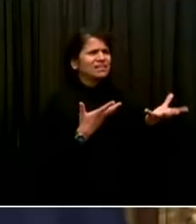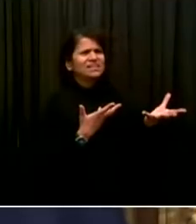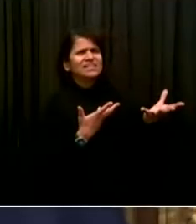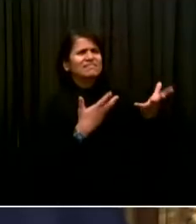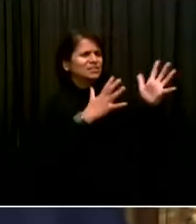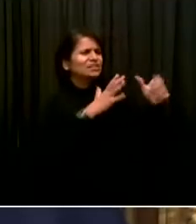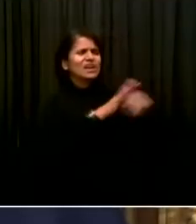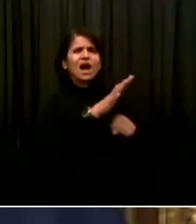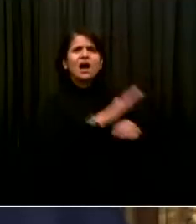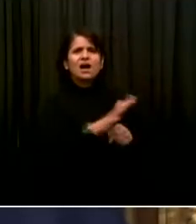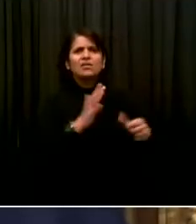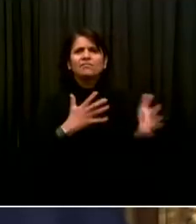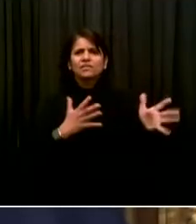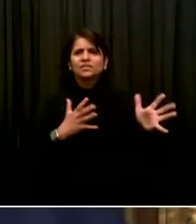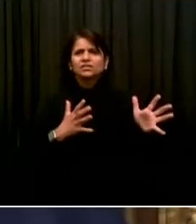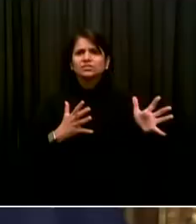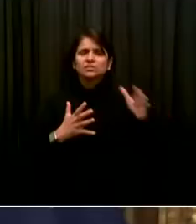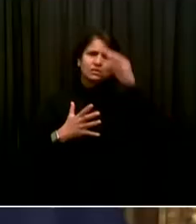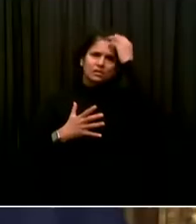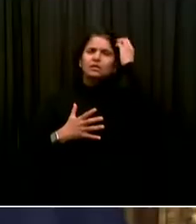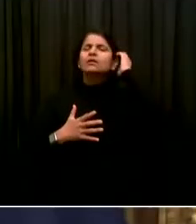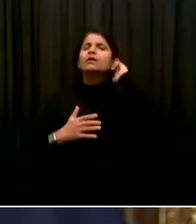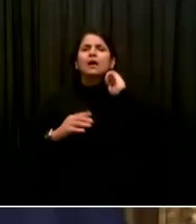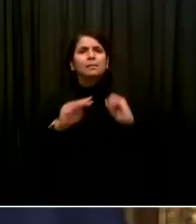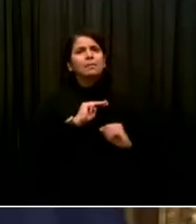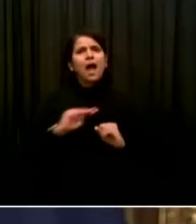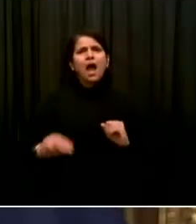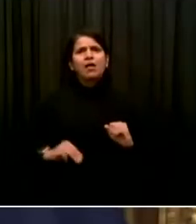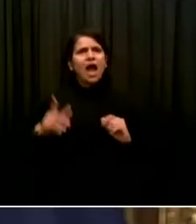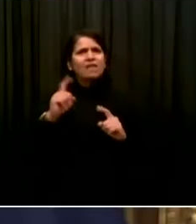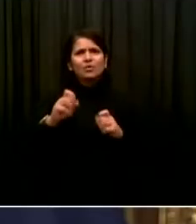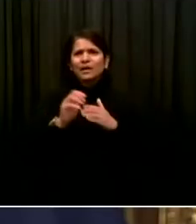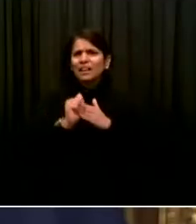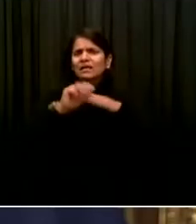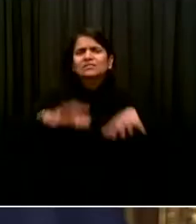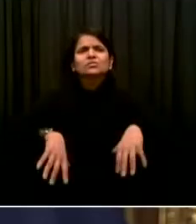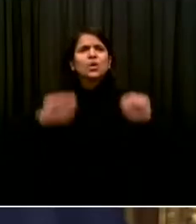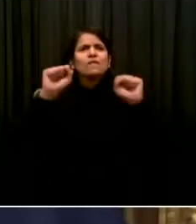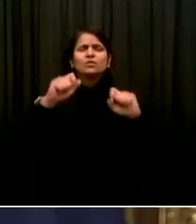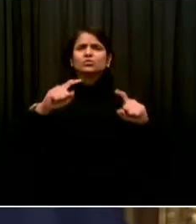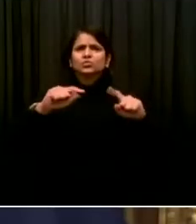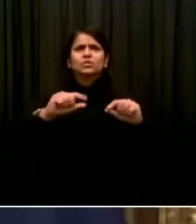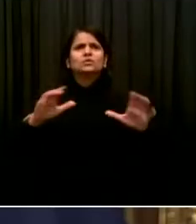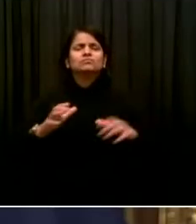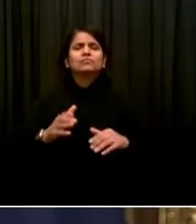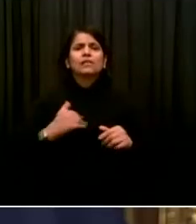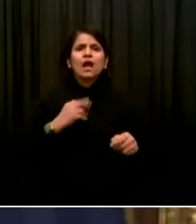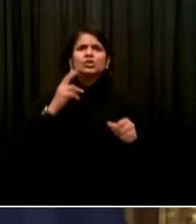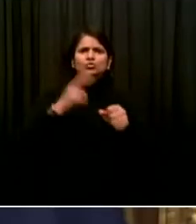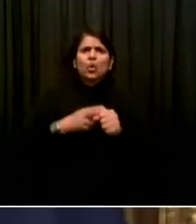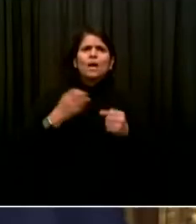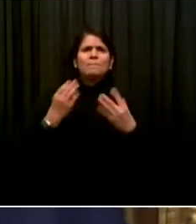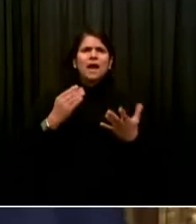WASHINGTON, DC THE OTHER WEEK CITIES MUST LEAD. MAYORS MUST LEAD. WE ARE PROUD TO